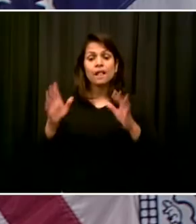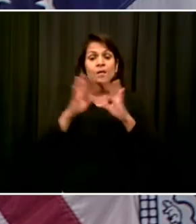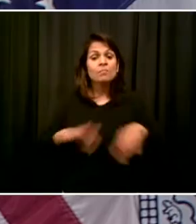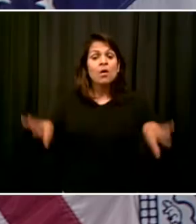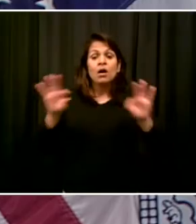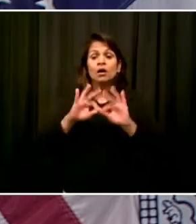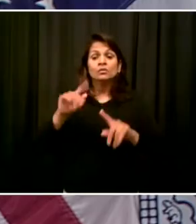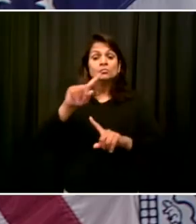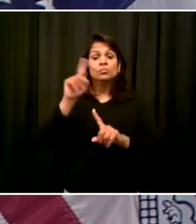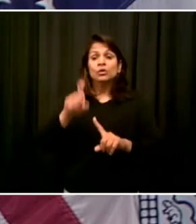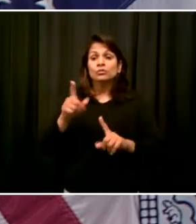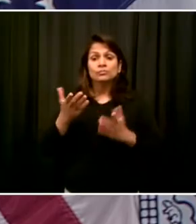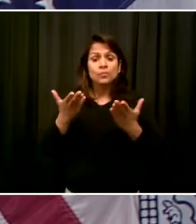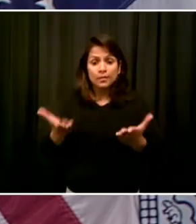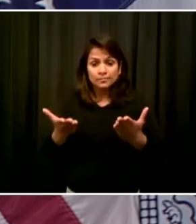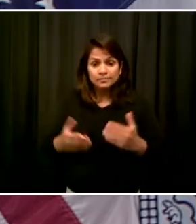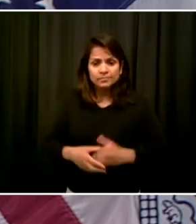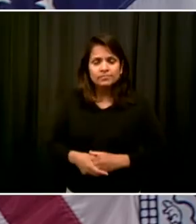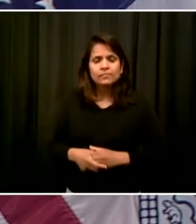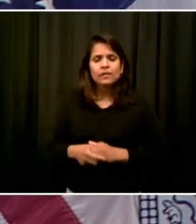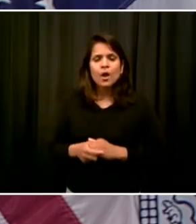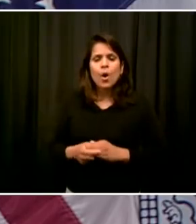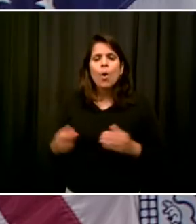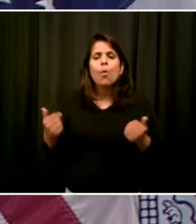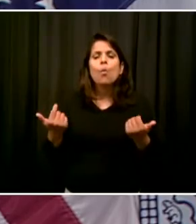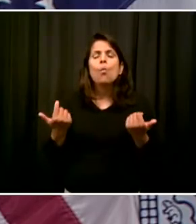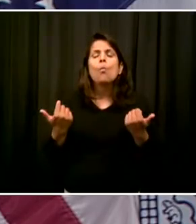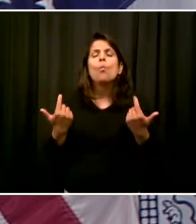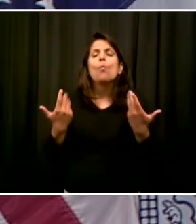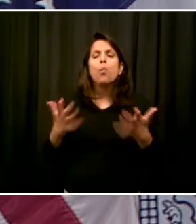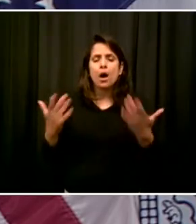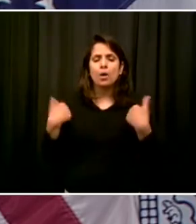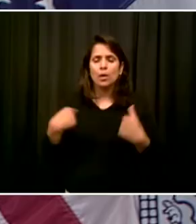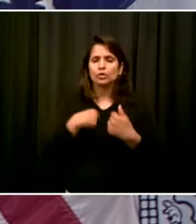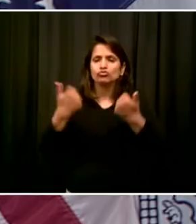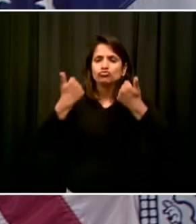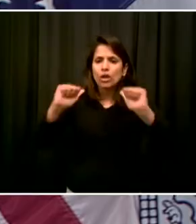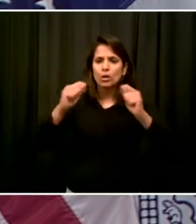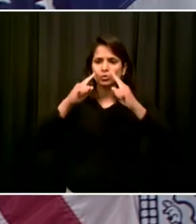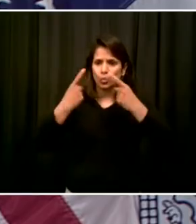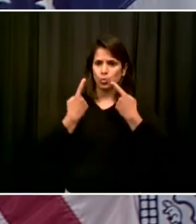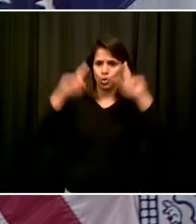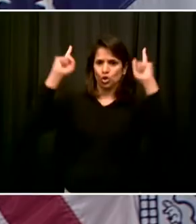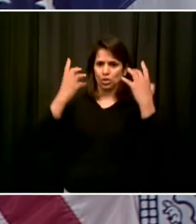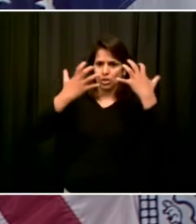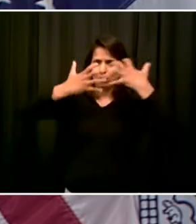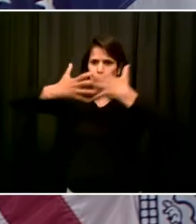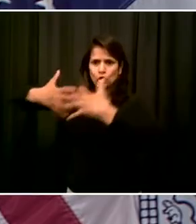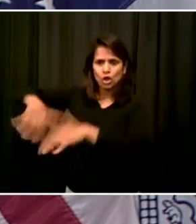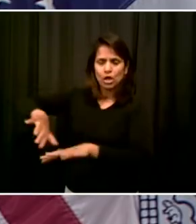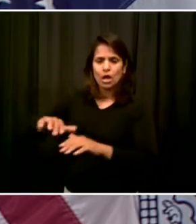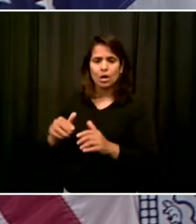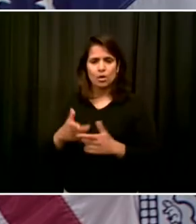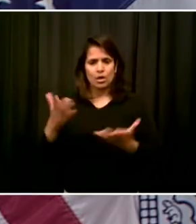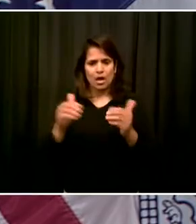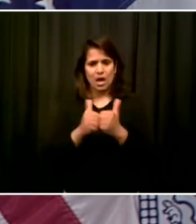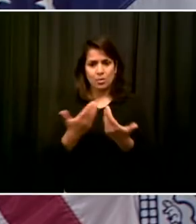BILLION? LOOK, THE MOST IMPORTANT QSUETNIO HERE